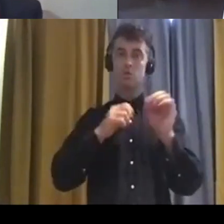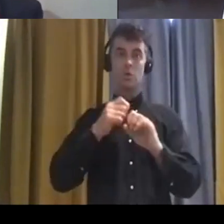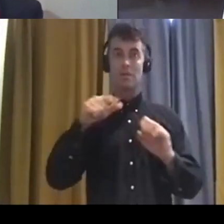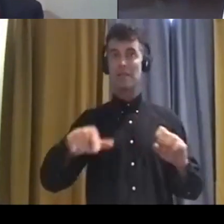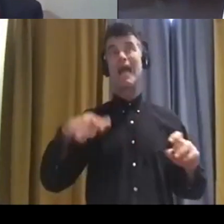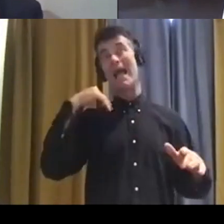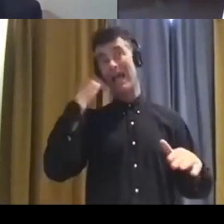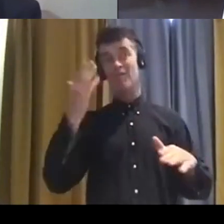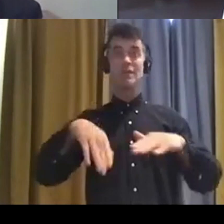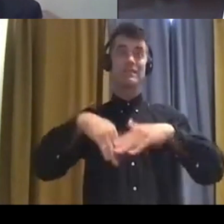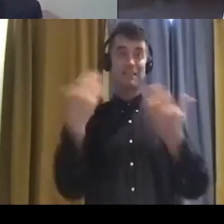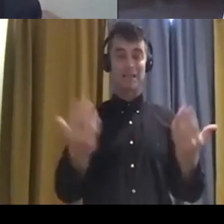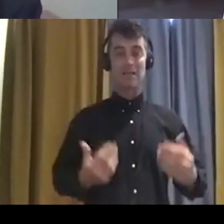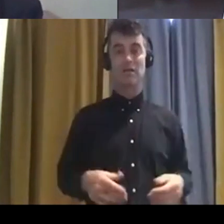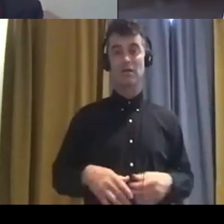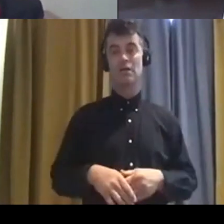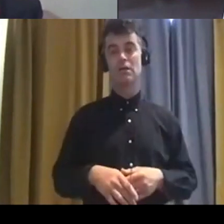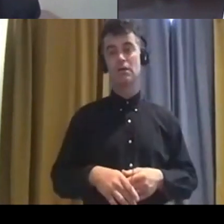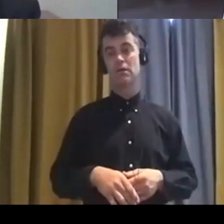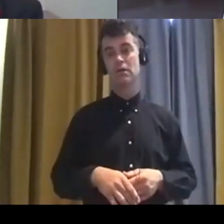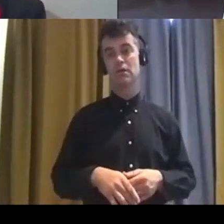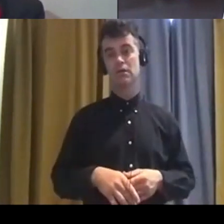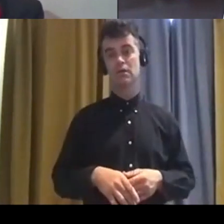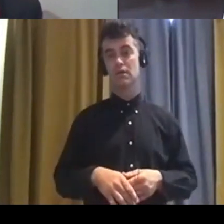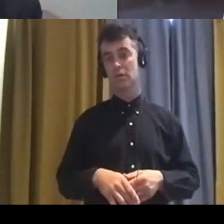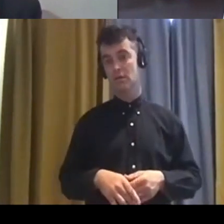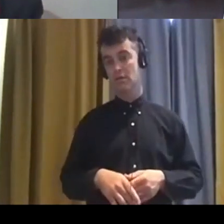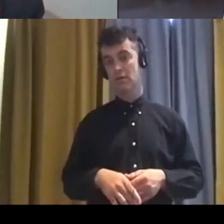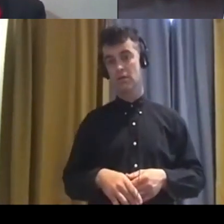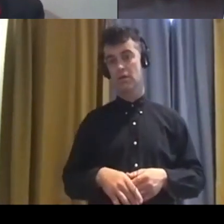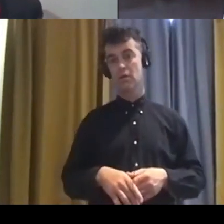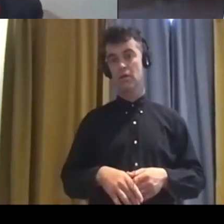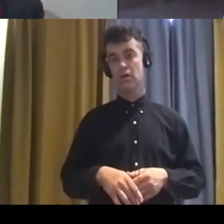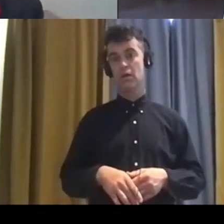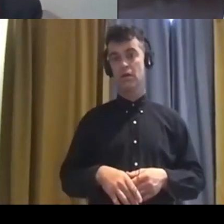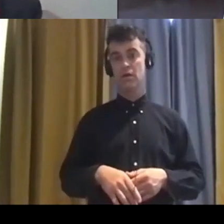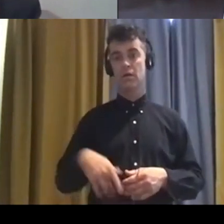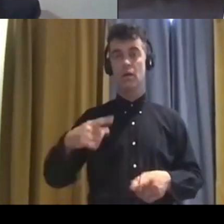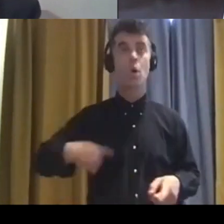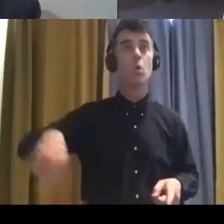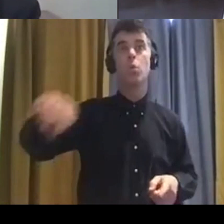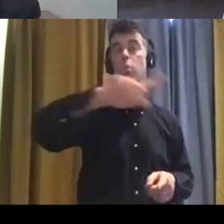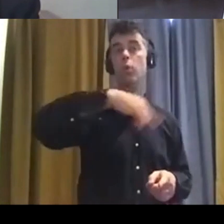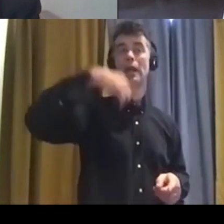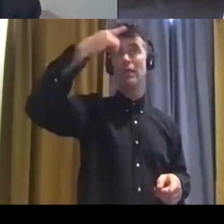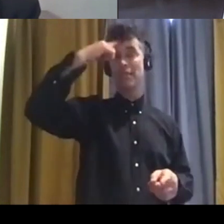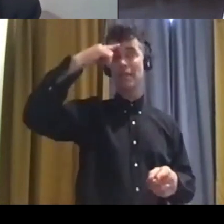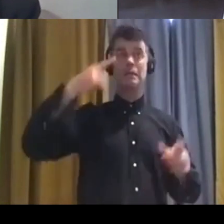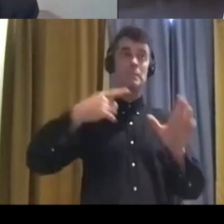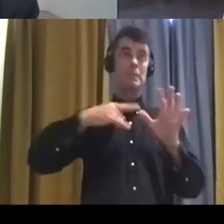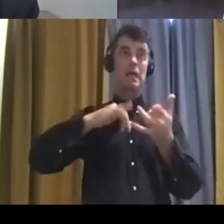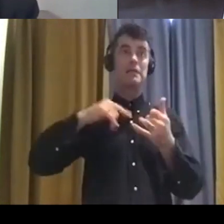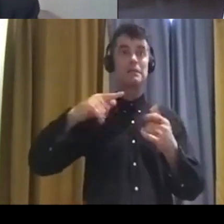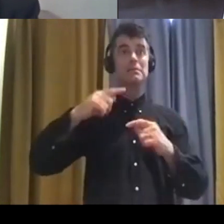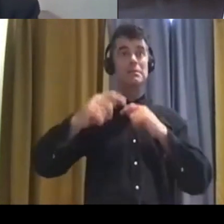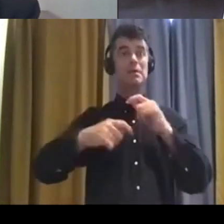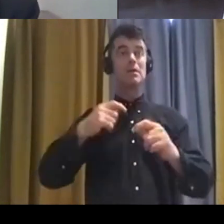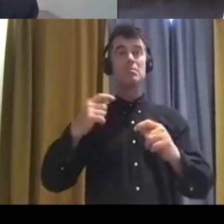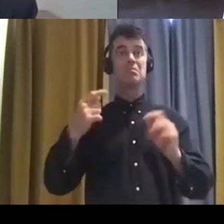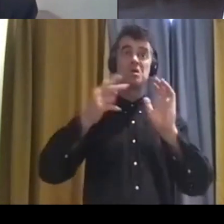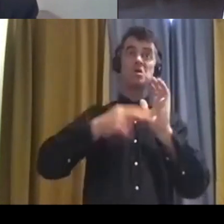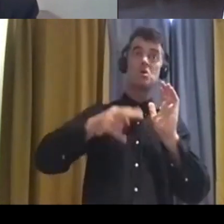day right, so we think that as this becomes normal for those second-tier companies and